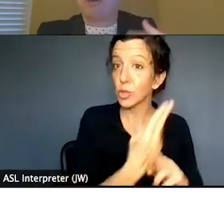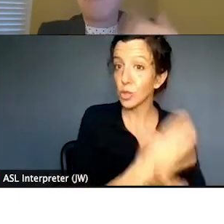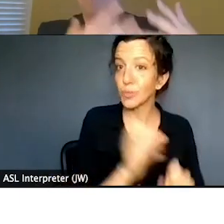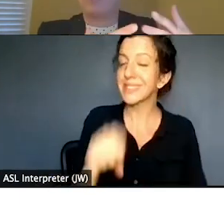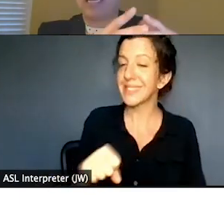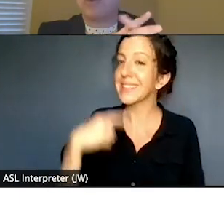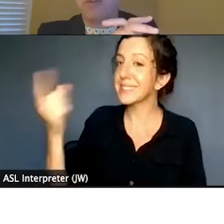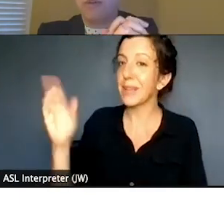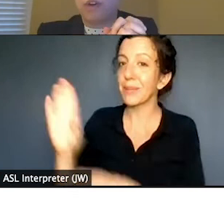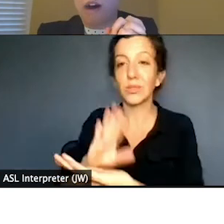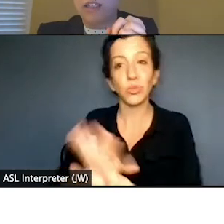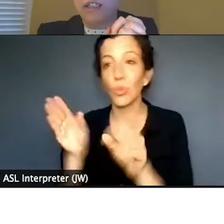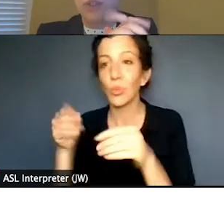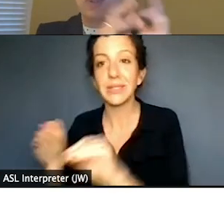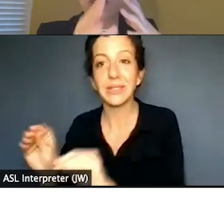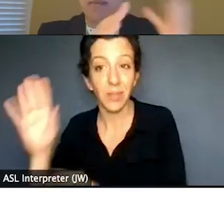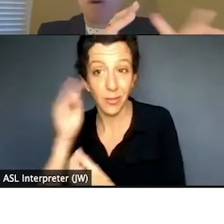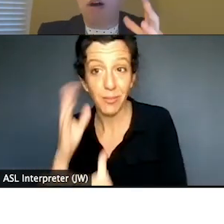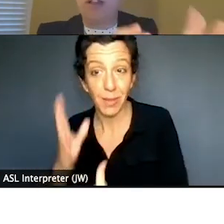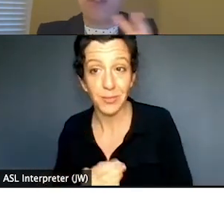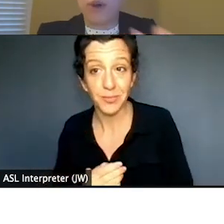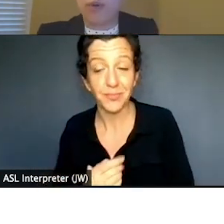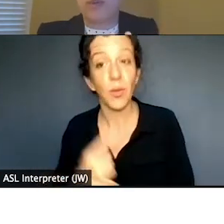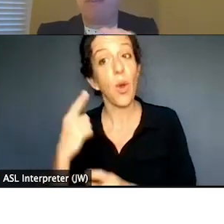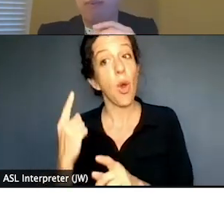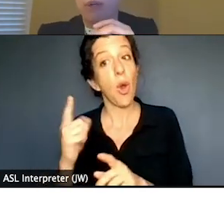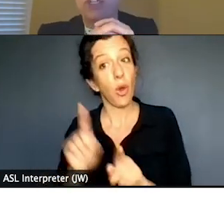to help offset sort of those costs. So some or all of those portions